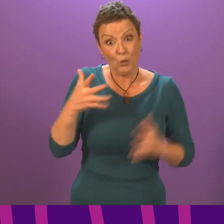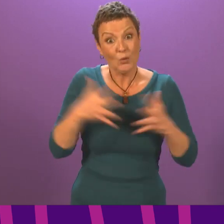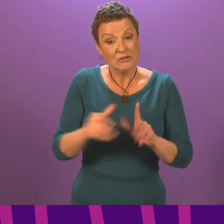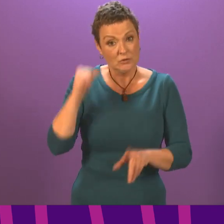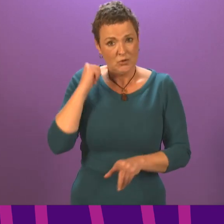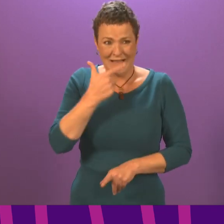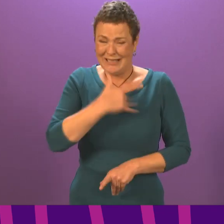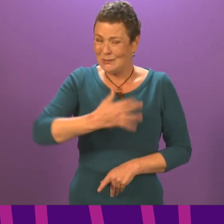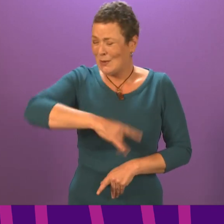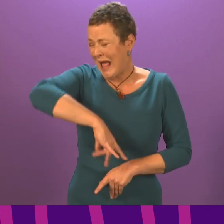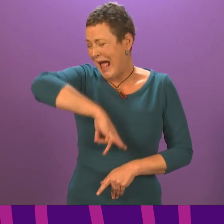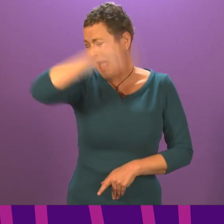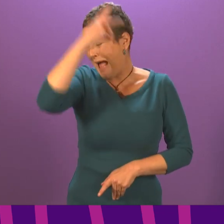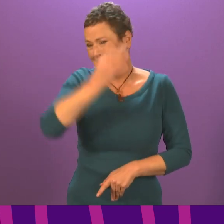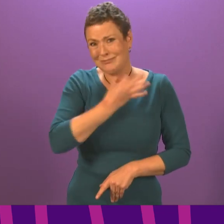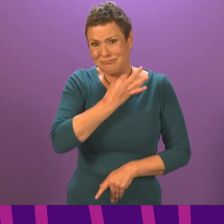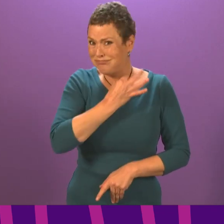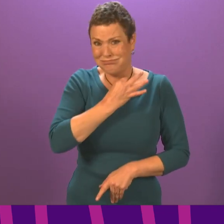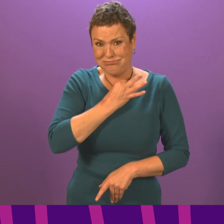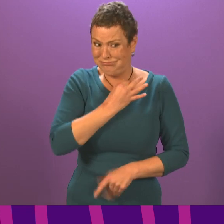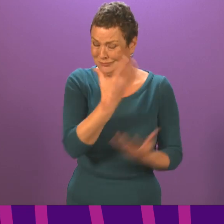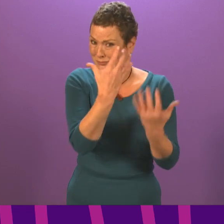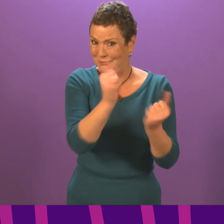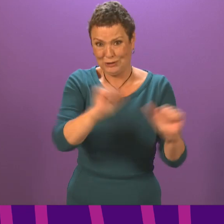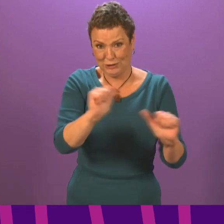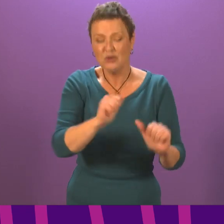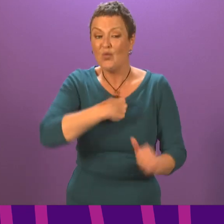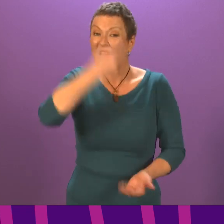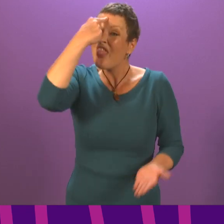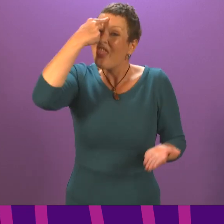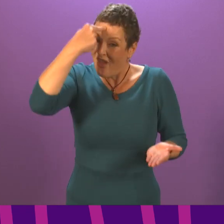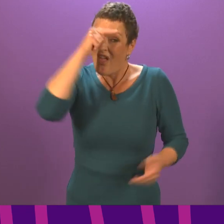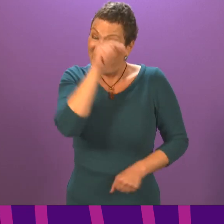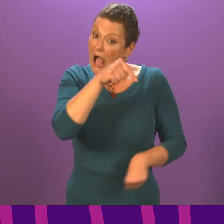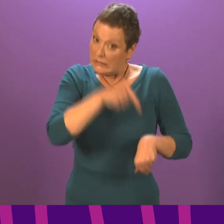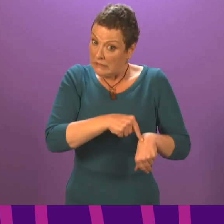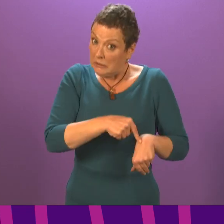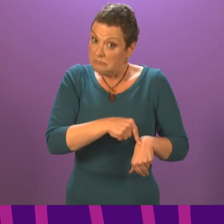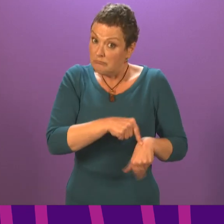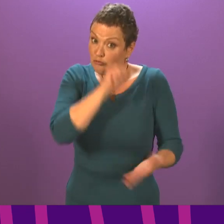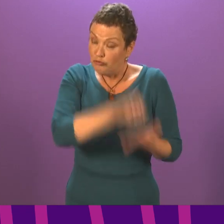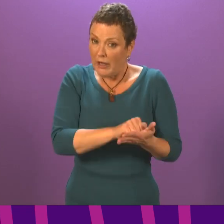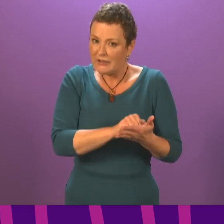high virus prevalence. We therefore think that it is prudent and correct to take a bit